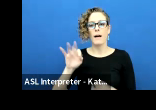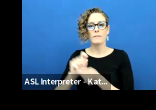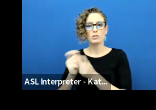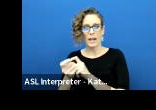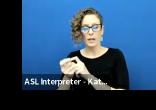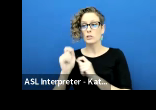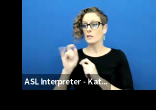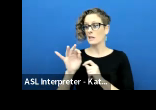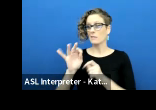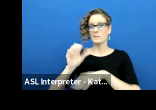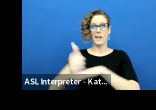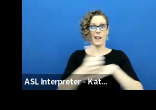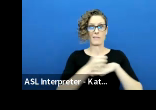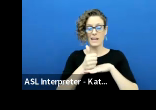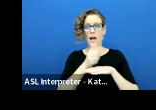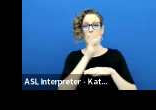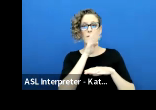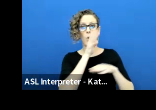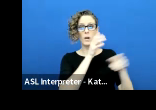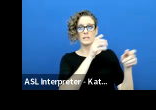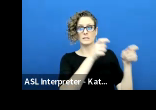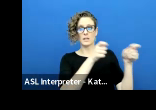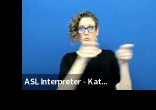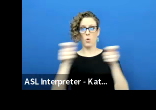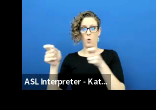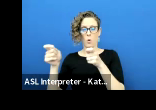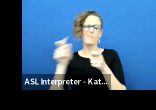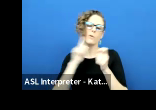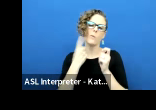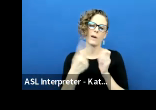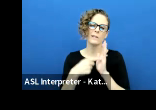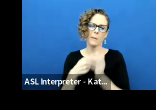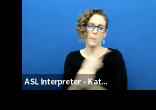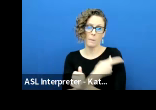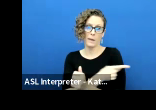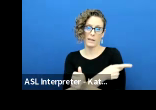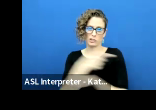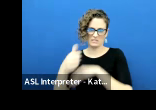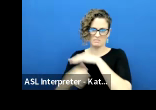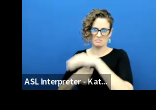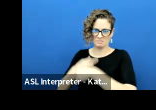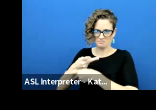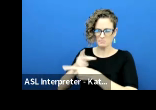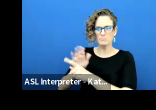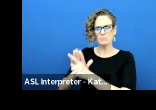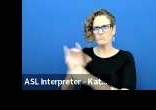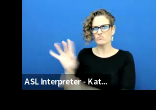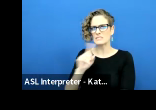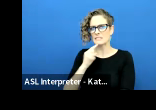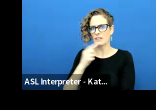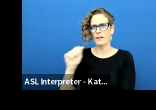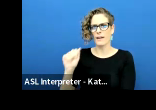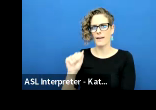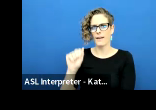as is in one example a patient of mine it's got a pretty aggressive form of ALS we we had focused a